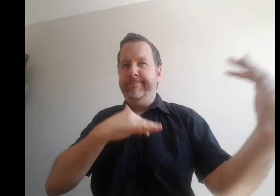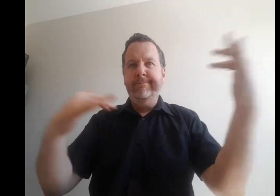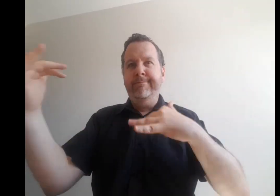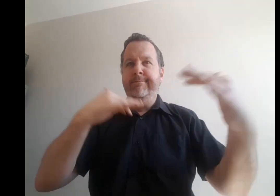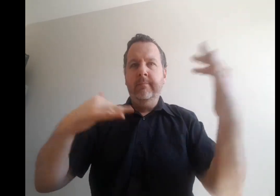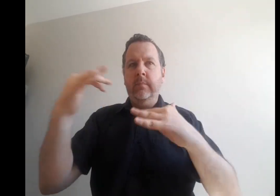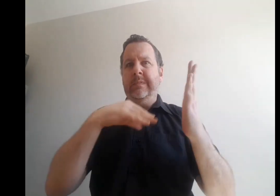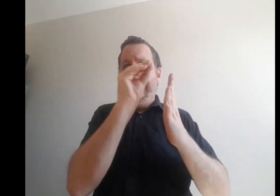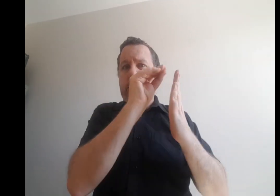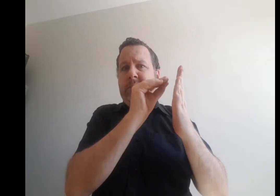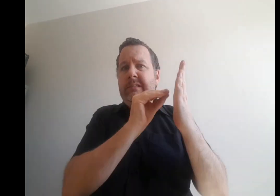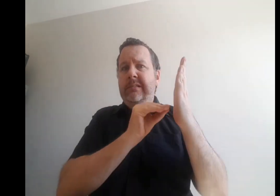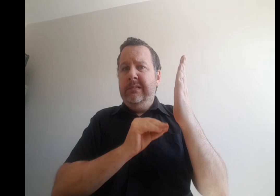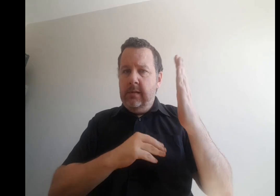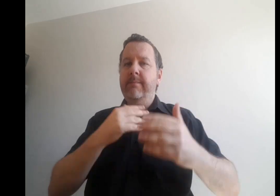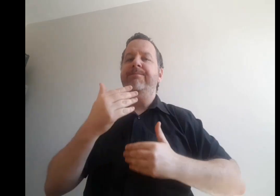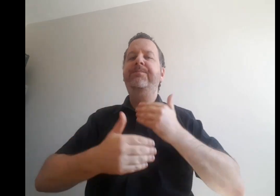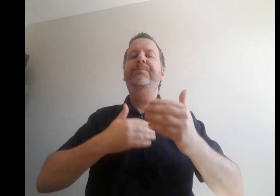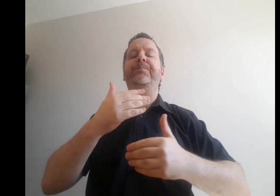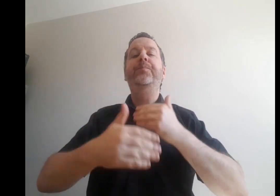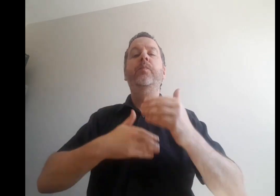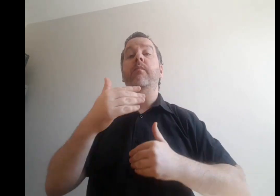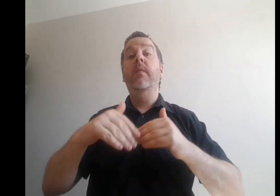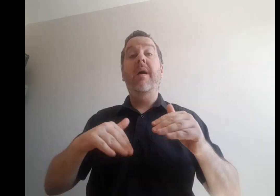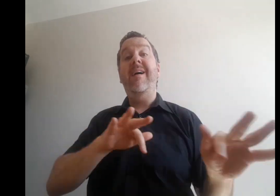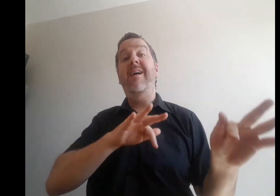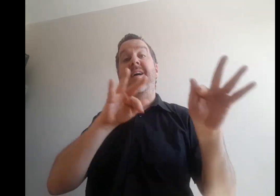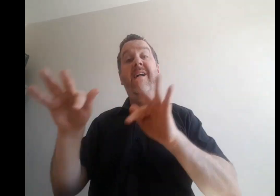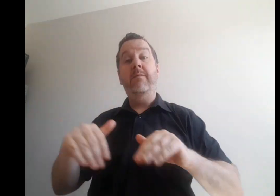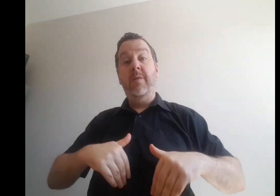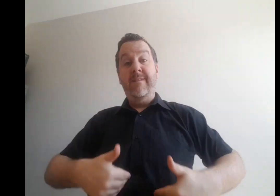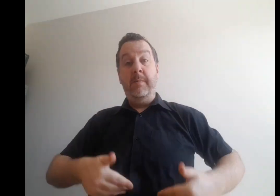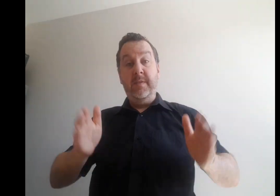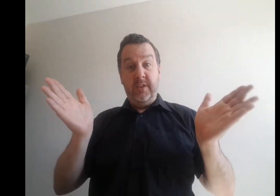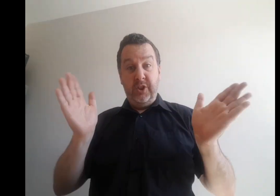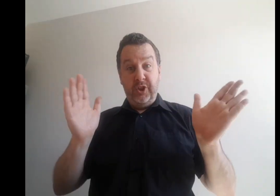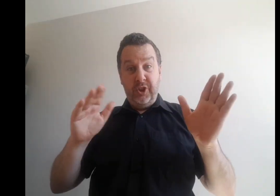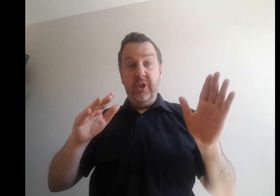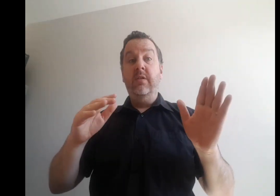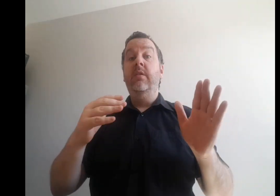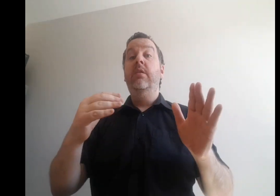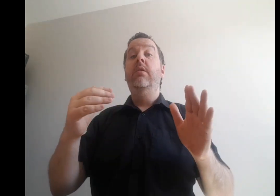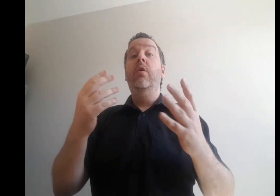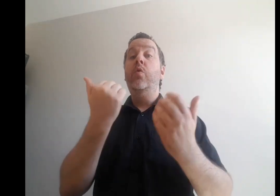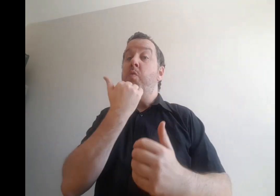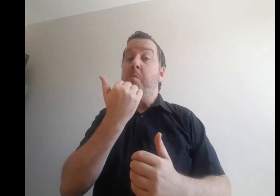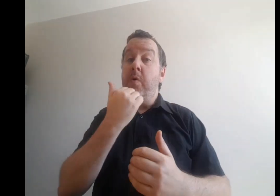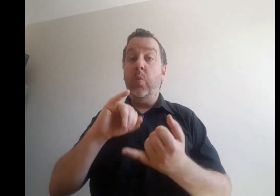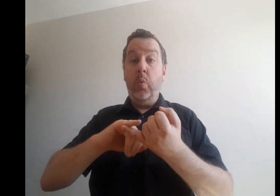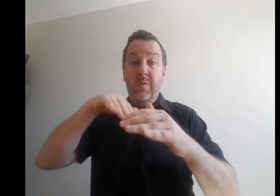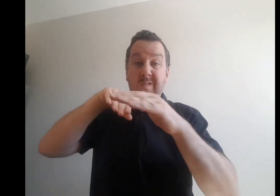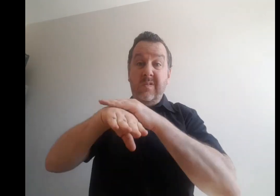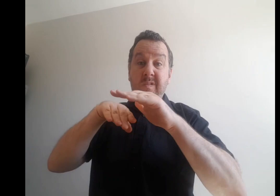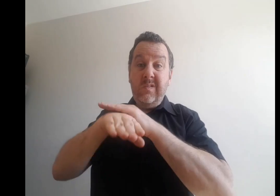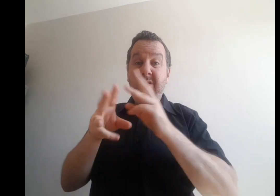It's only after the famine ends, and numbers start going down in terms of the workhouses,